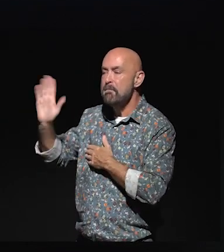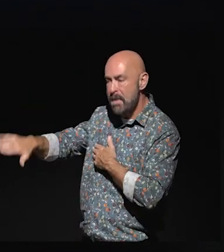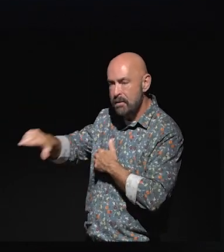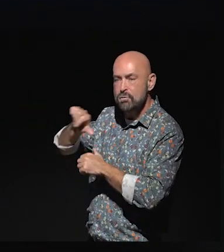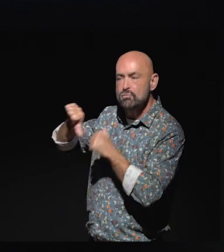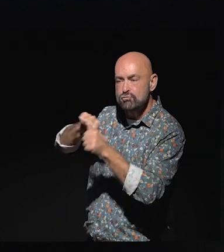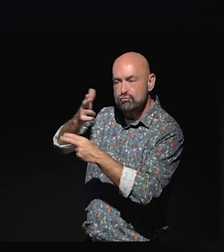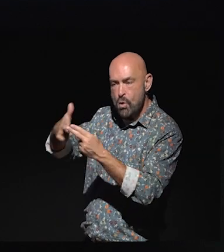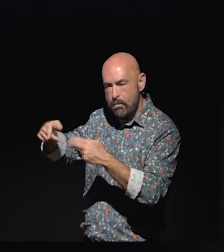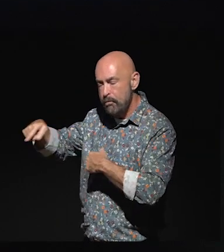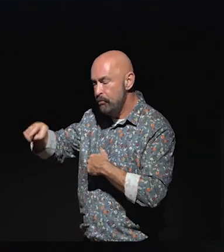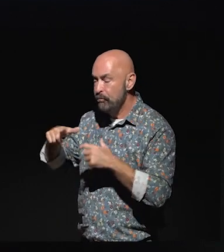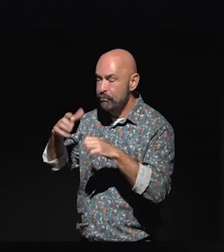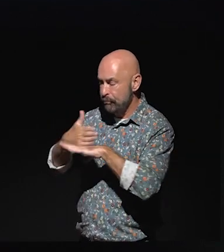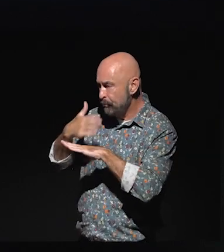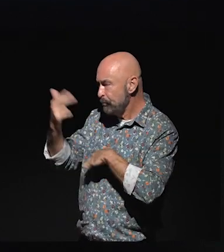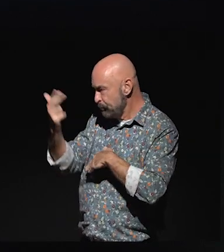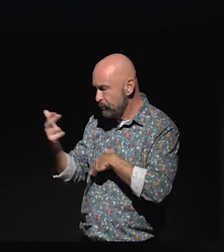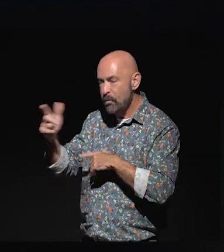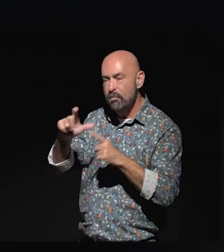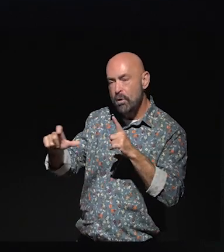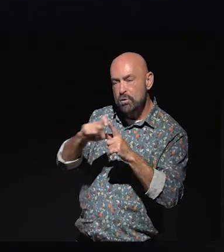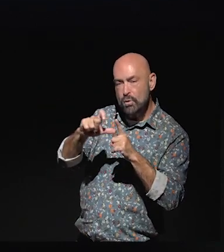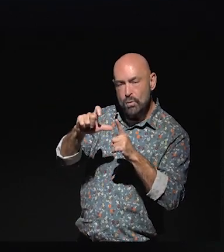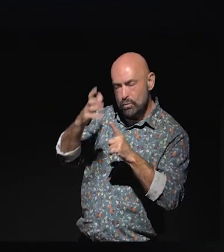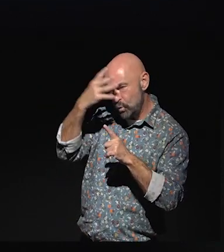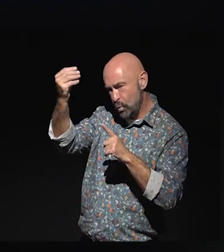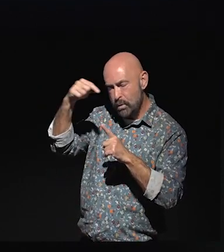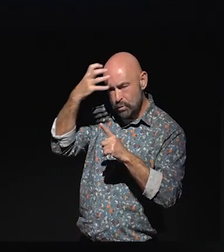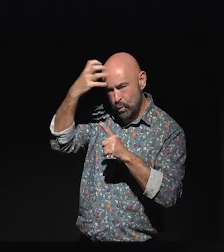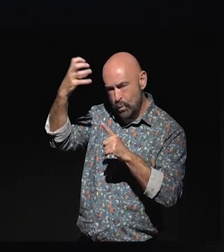and is working on it for the Duc d'Orleans in Rome.